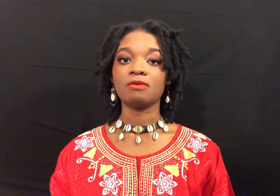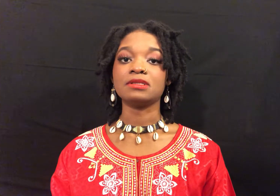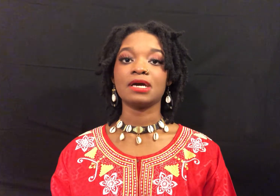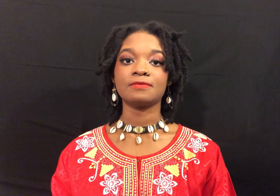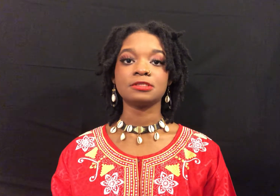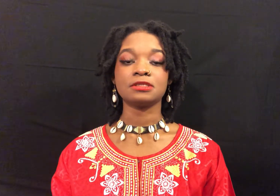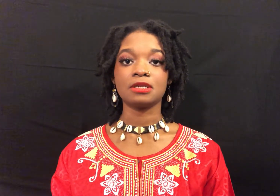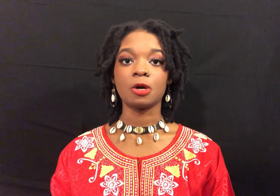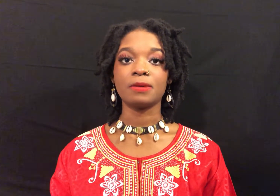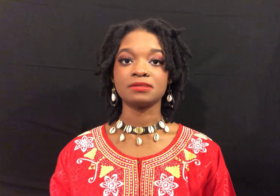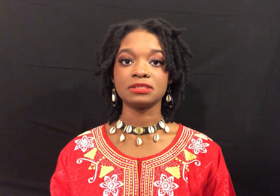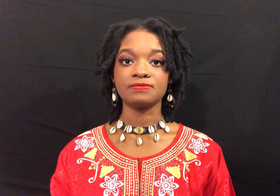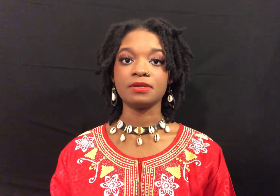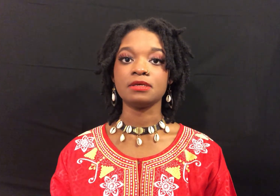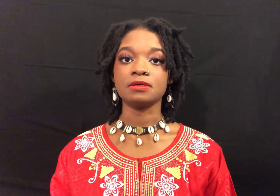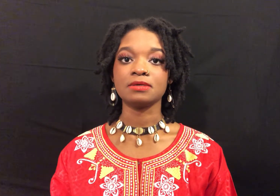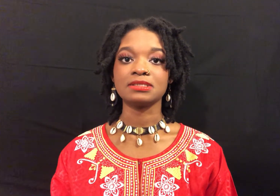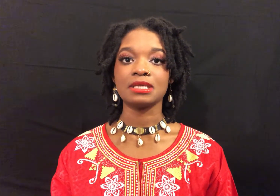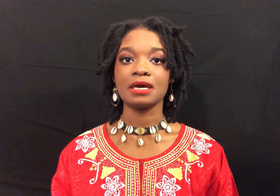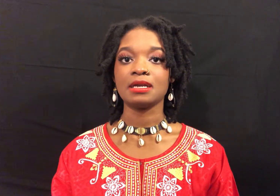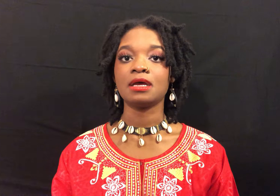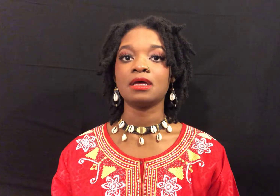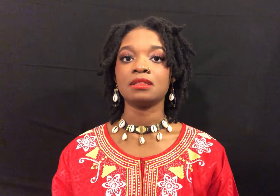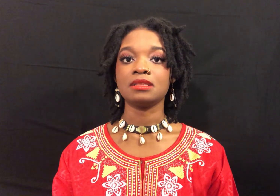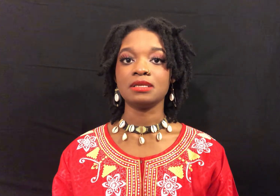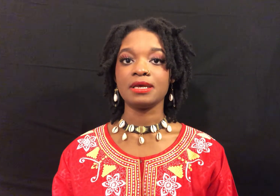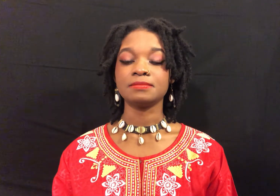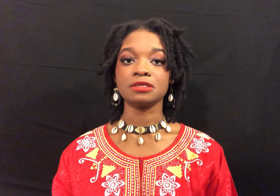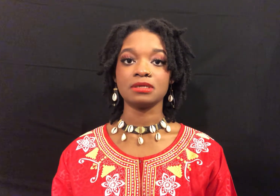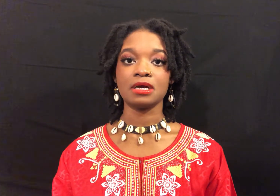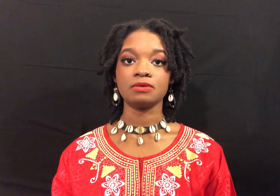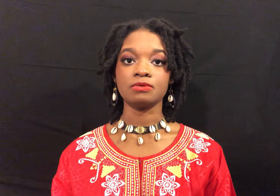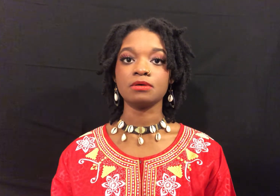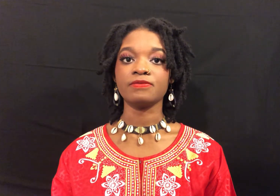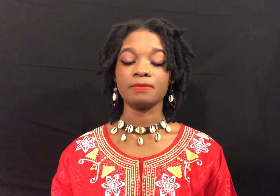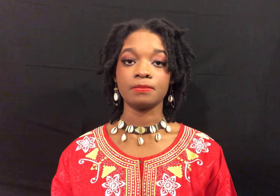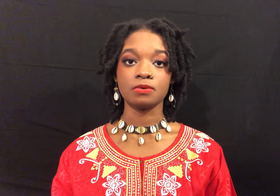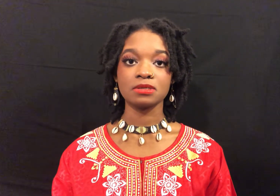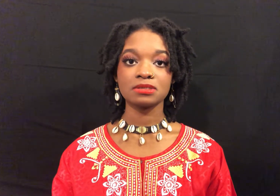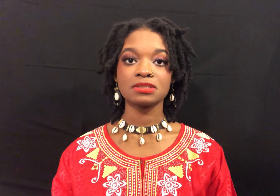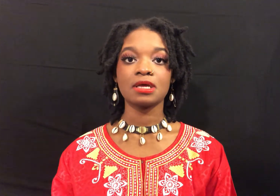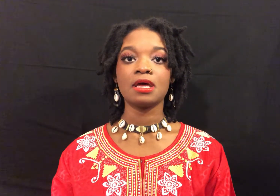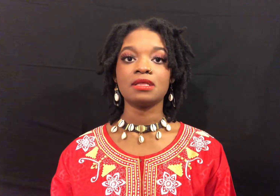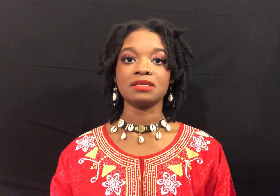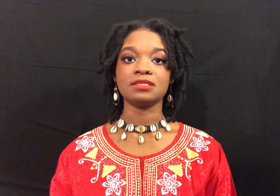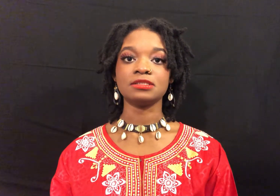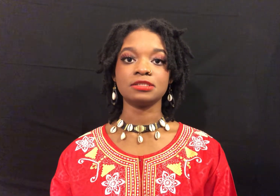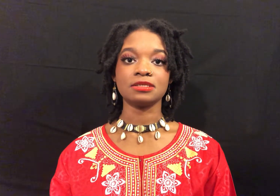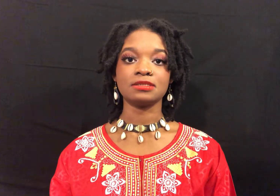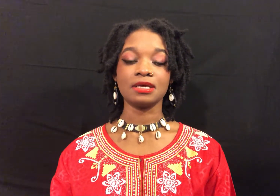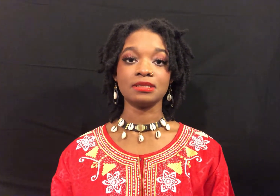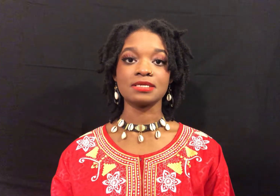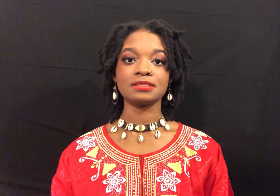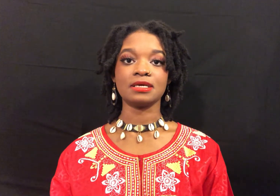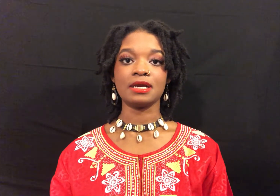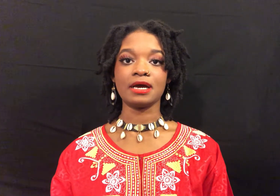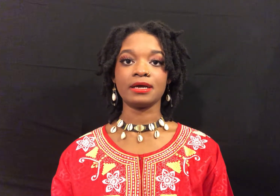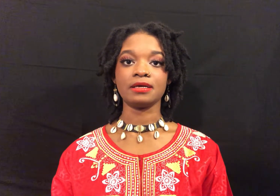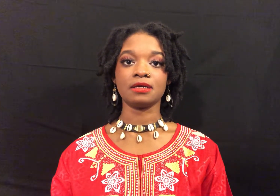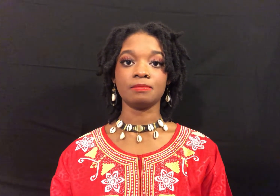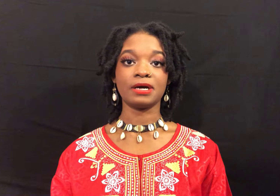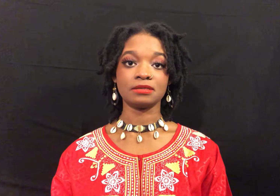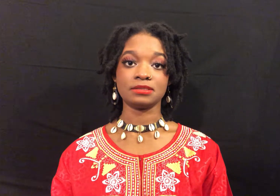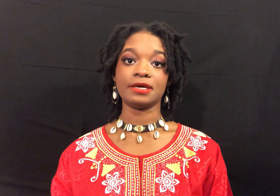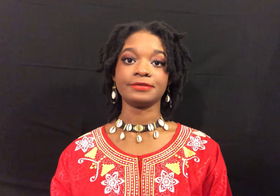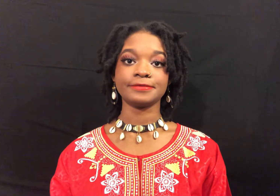One thing I want you to know about this video is that the names are not in order of importance, this is just a list that I compiled together.